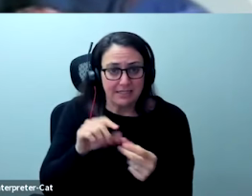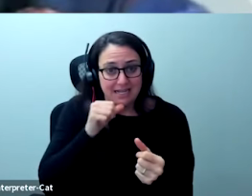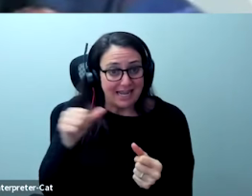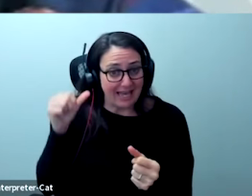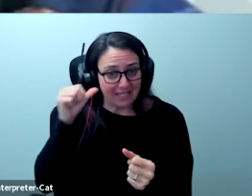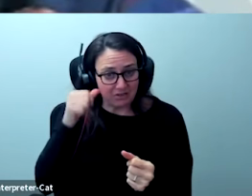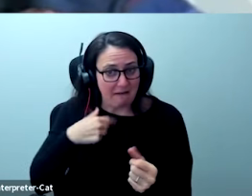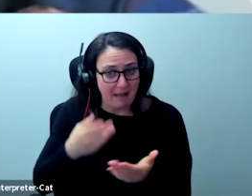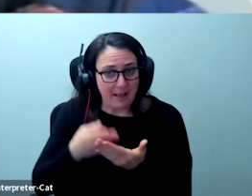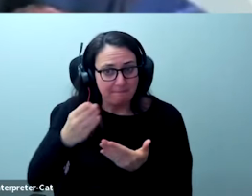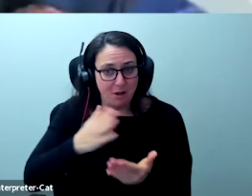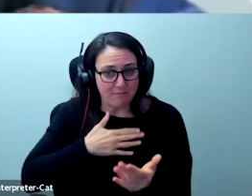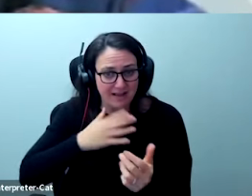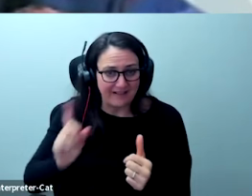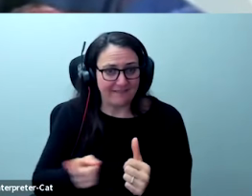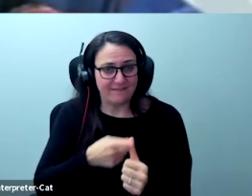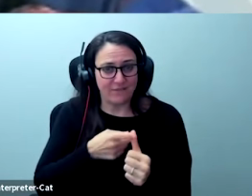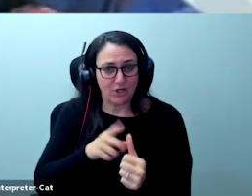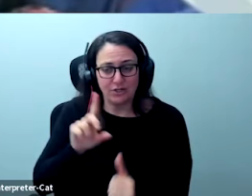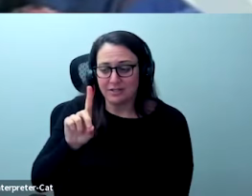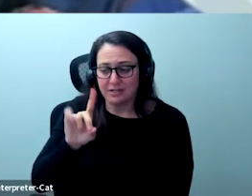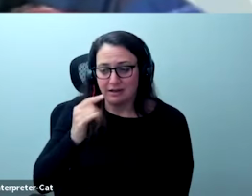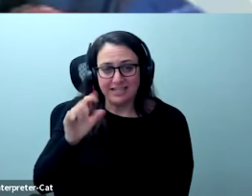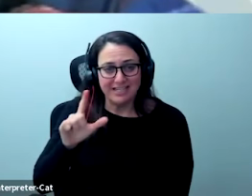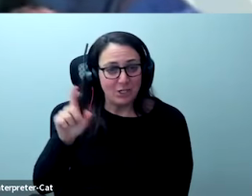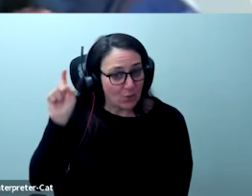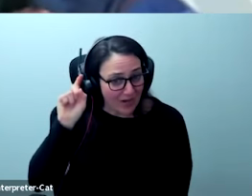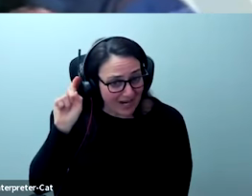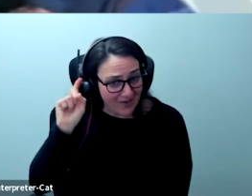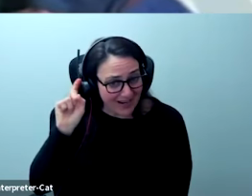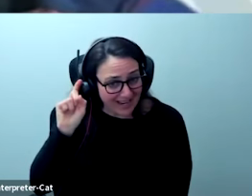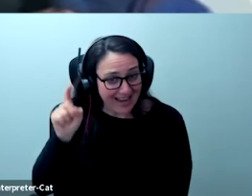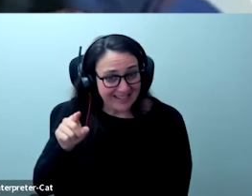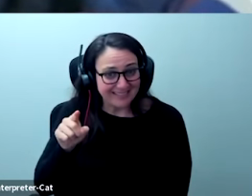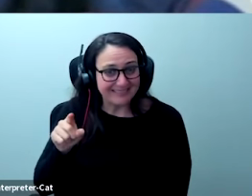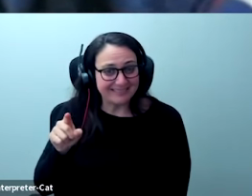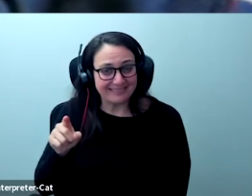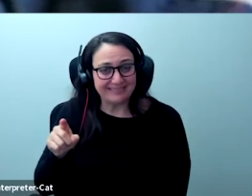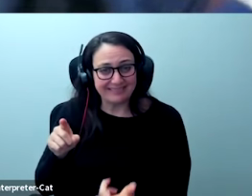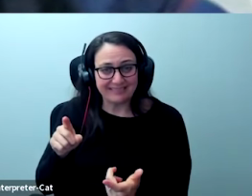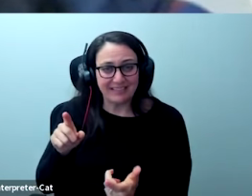to purchase her first digital hearing aids with features she chose rather than have them limited and chosen for her